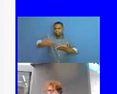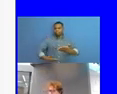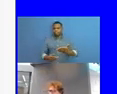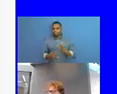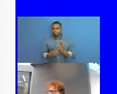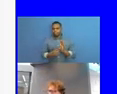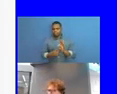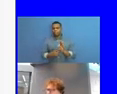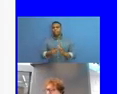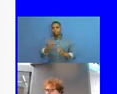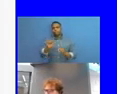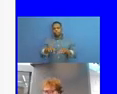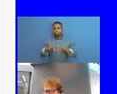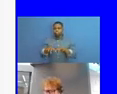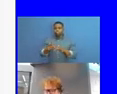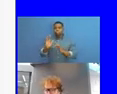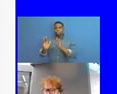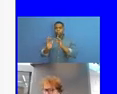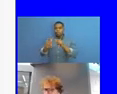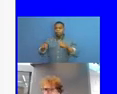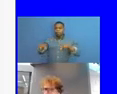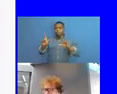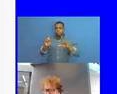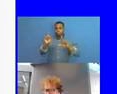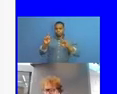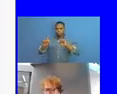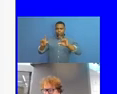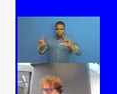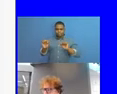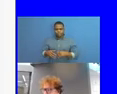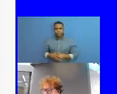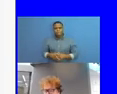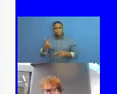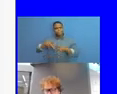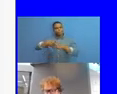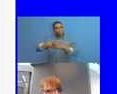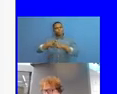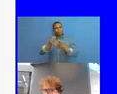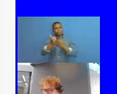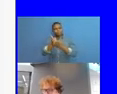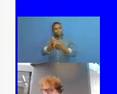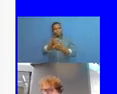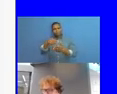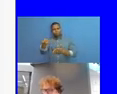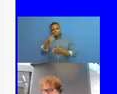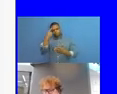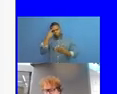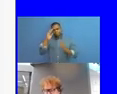which you know all about right now. It's a toolkit that is set up to really spark a conversation within potential partnerships,